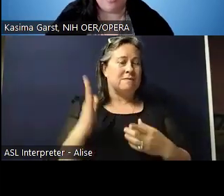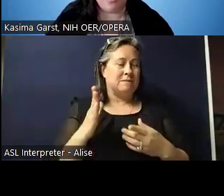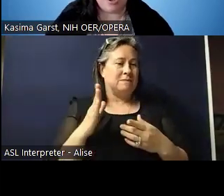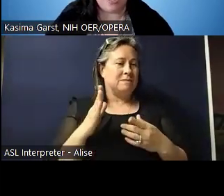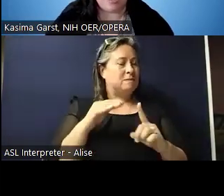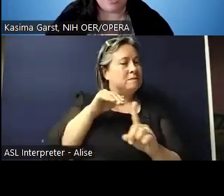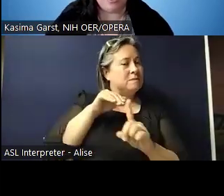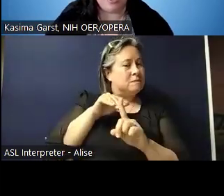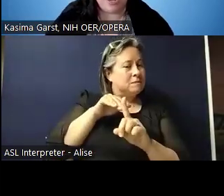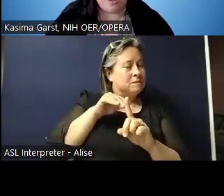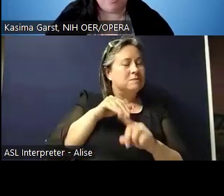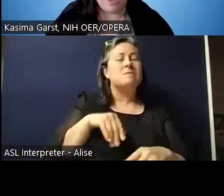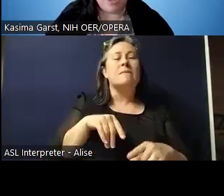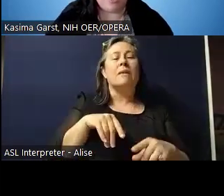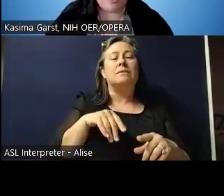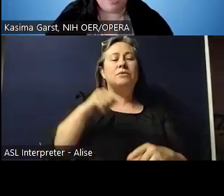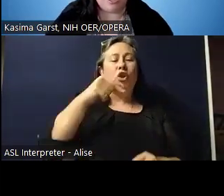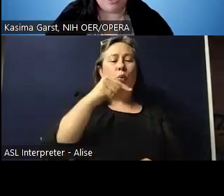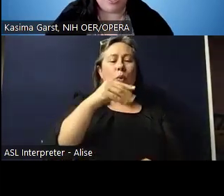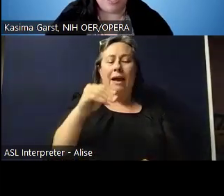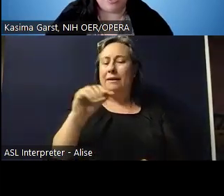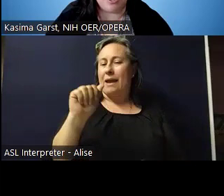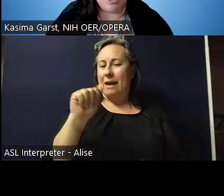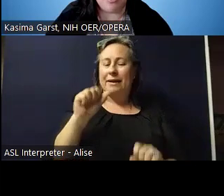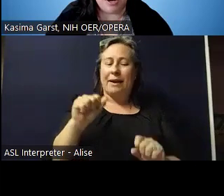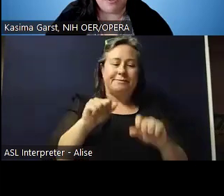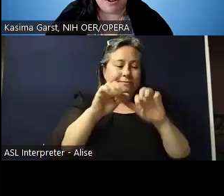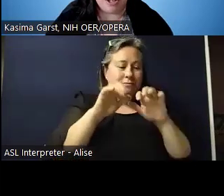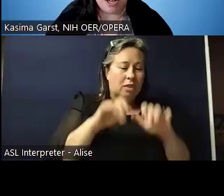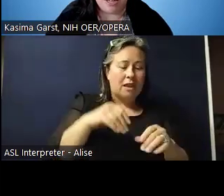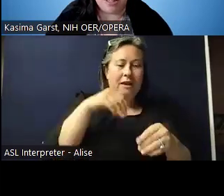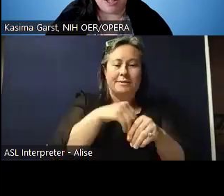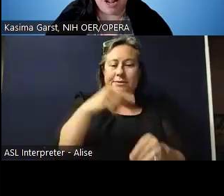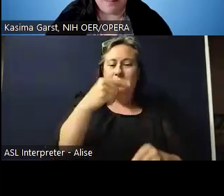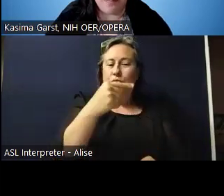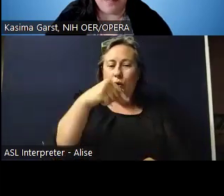Otherwise, Q and A can be entered into the Q and A function in the chat.